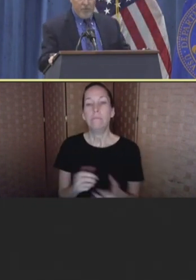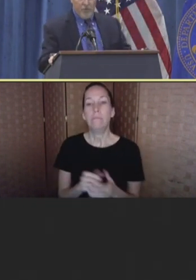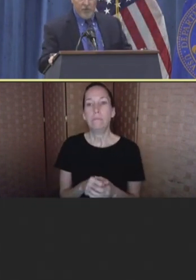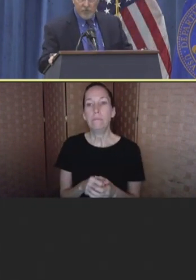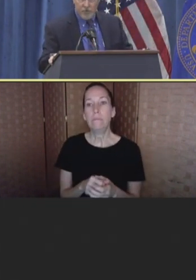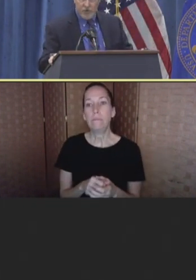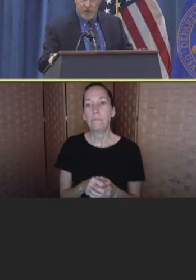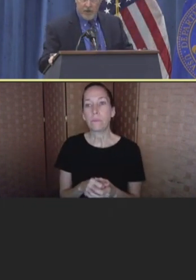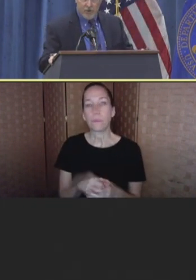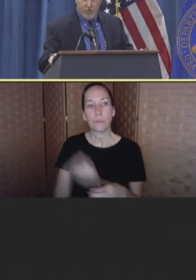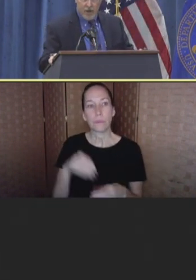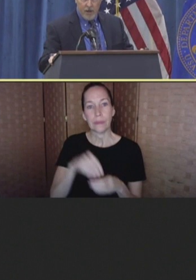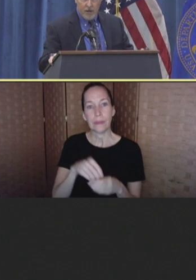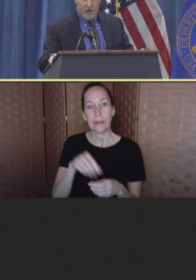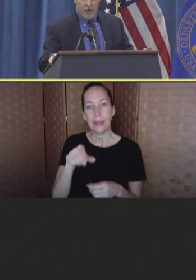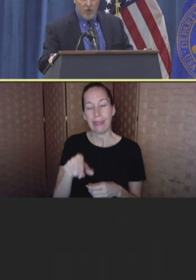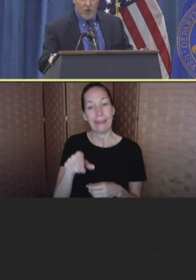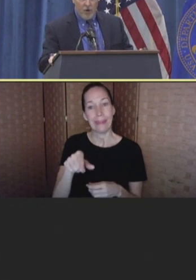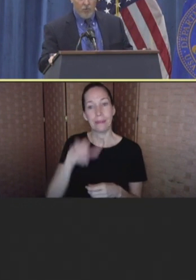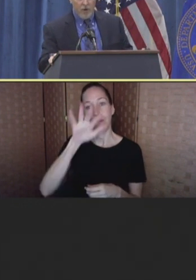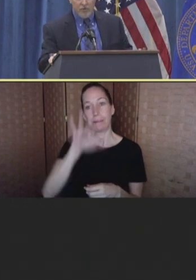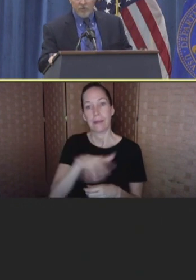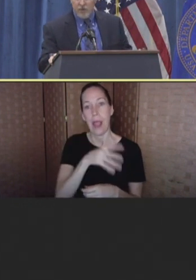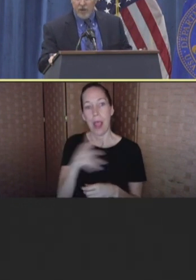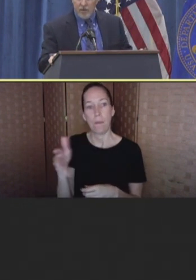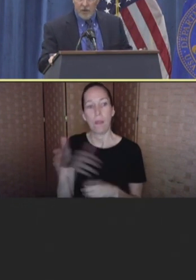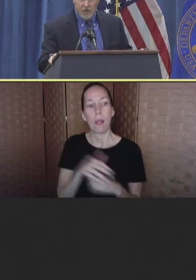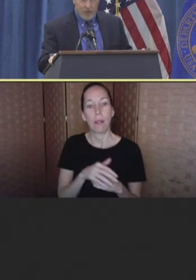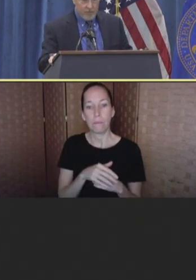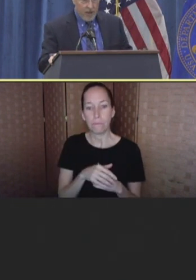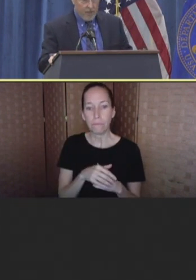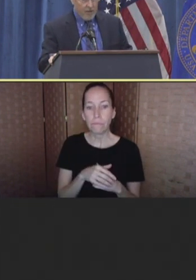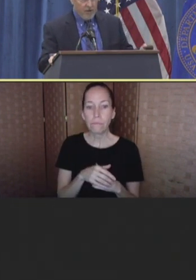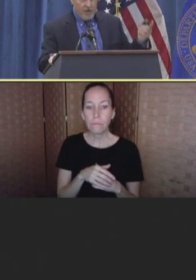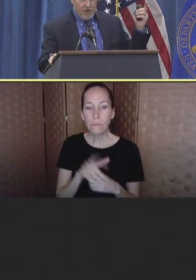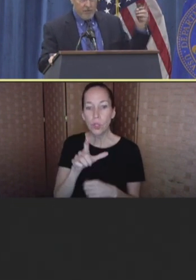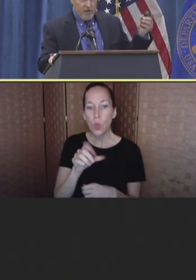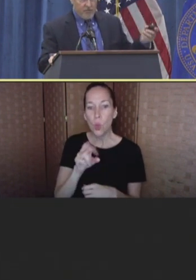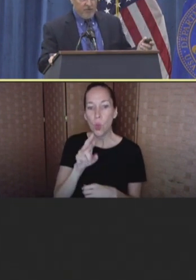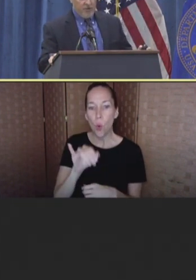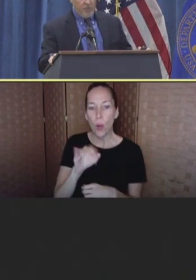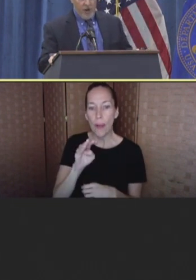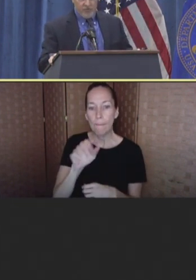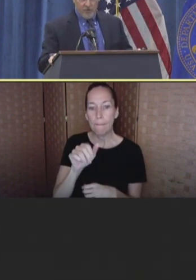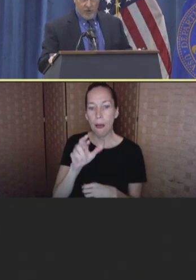that was put together by Lauri Markowitz and Keipp Talbot basically summarizes all of these